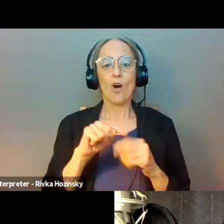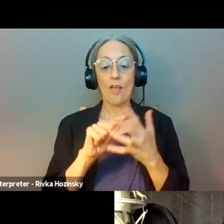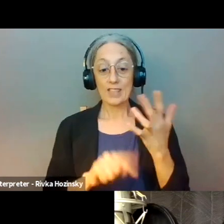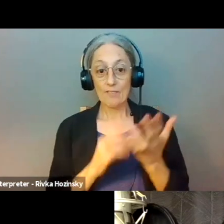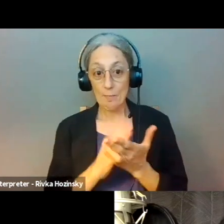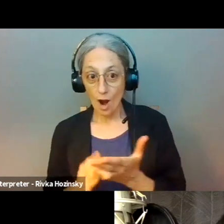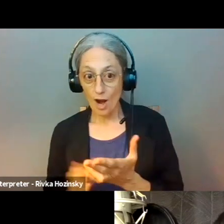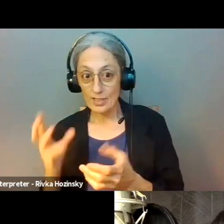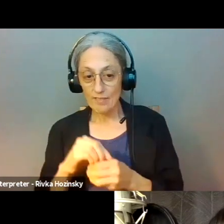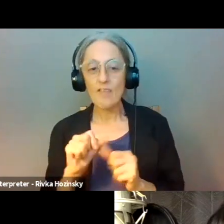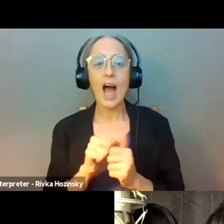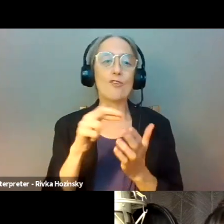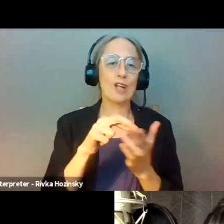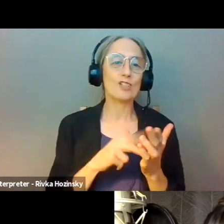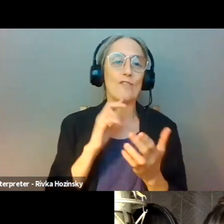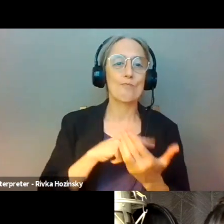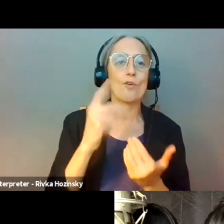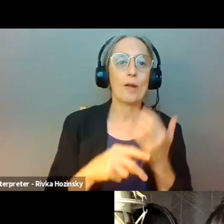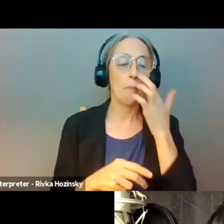Perfect. And one thing with the mobile kit,